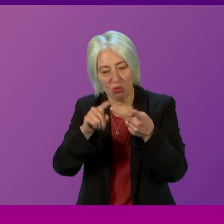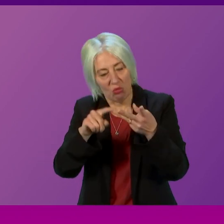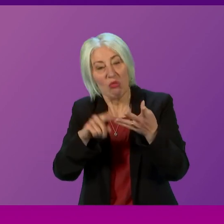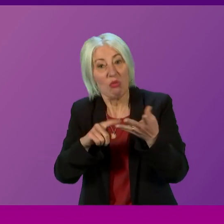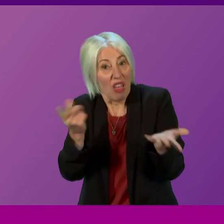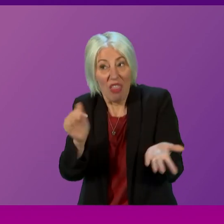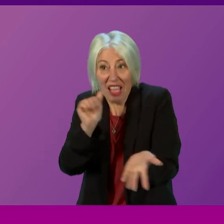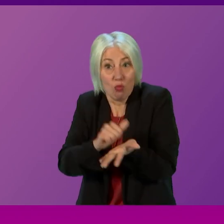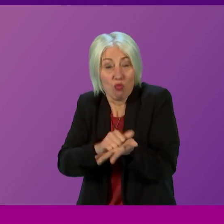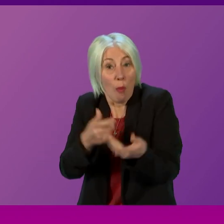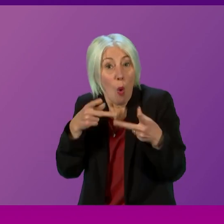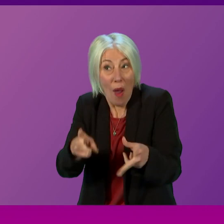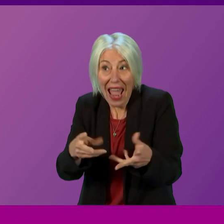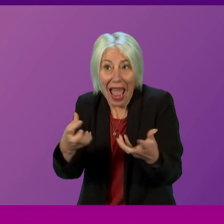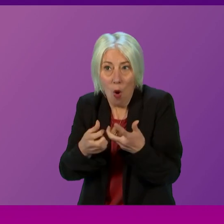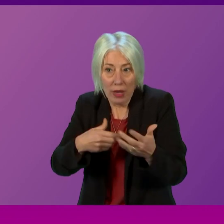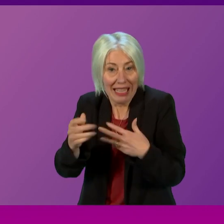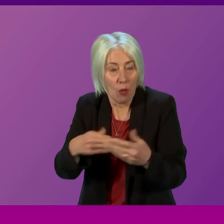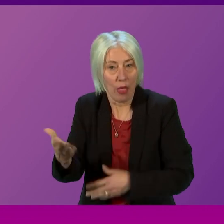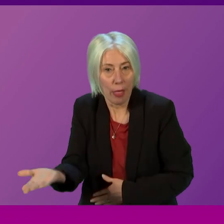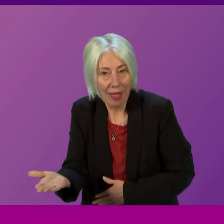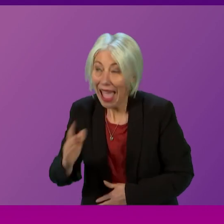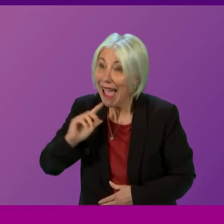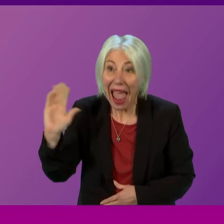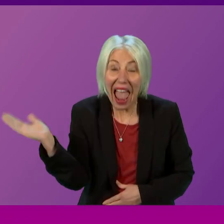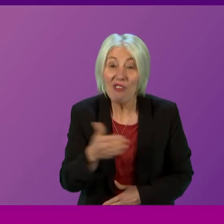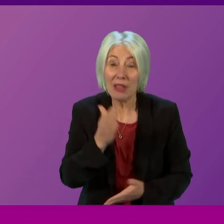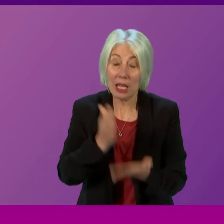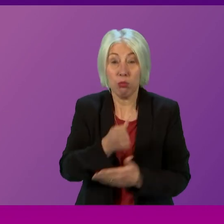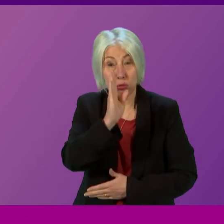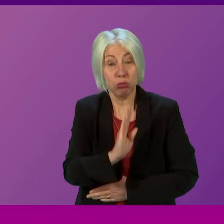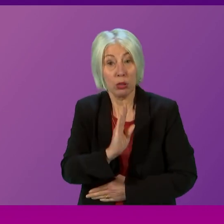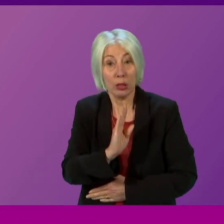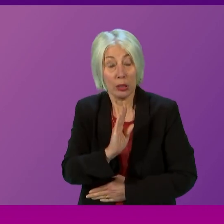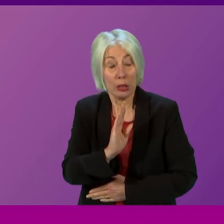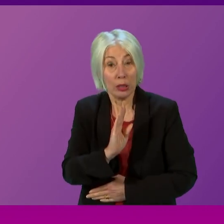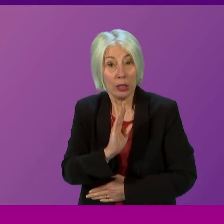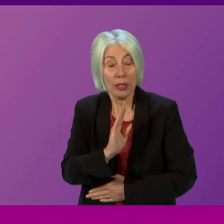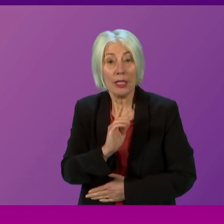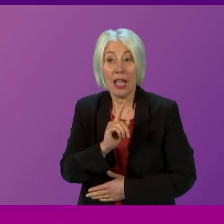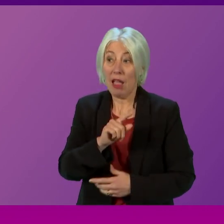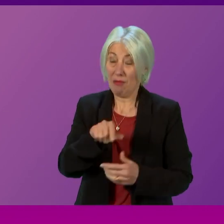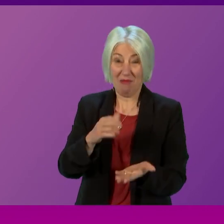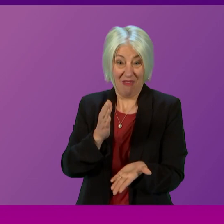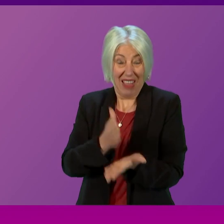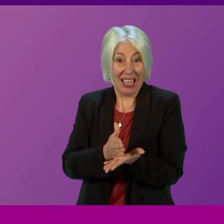is the proper way to do things. Everybody is treating the matter with the utmost seriousness. I come back to the factual point that medicines supply